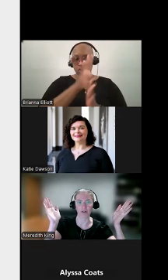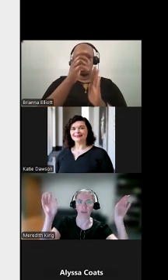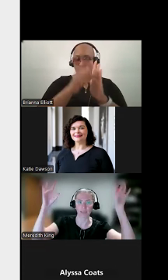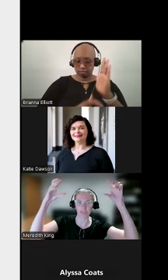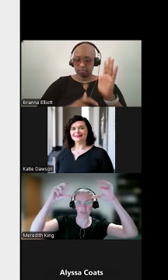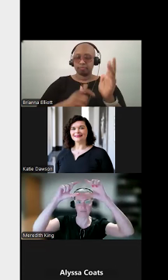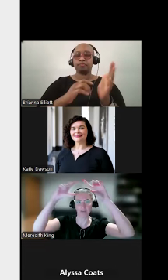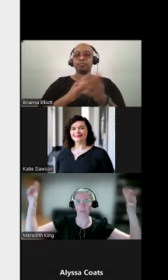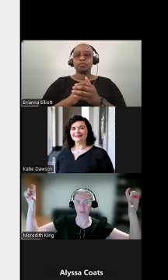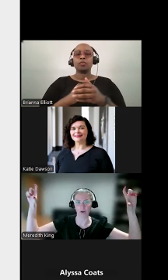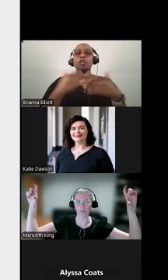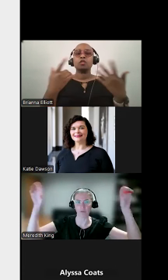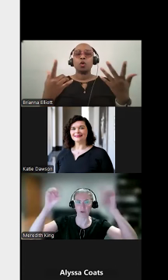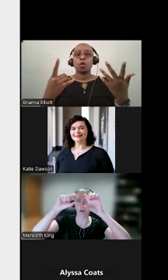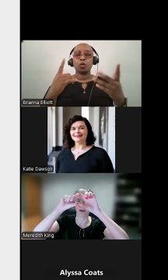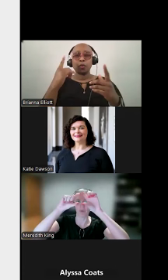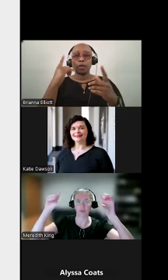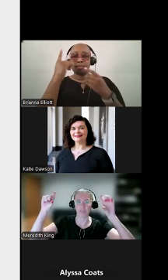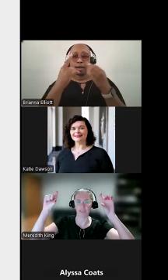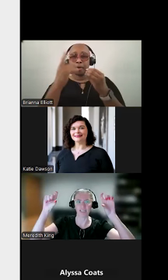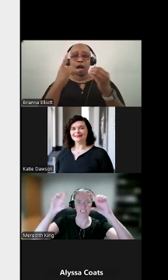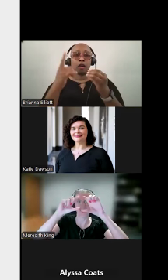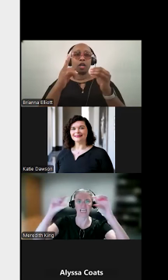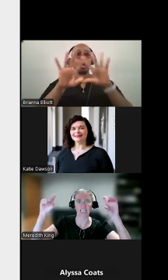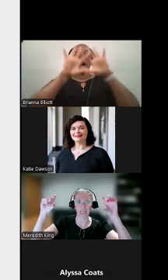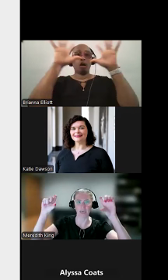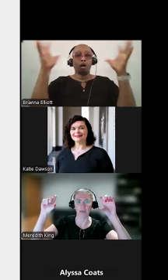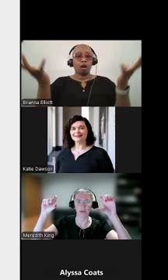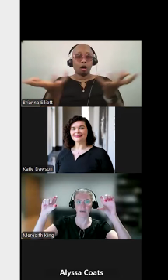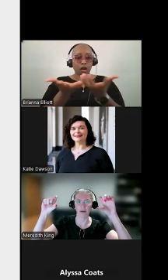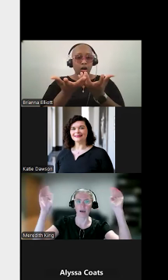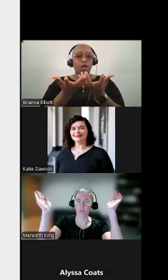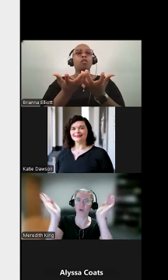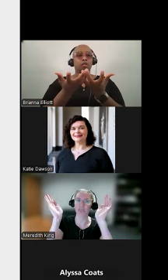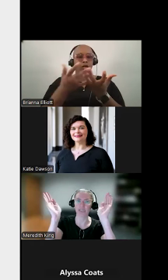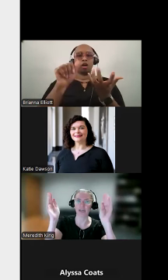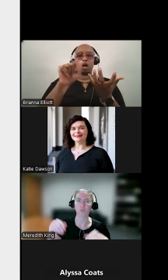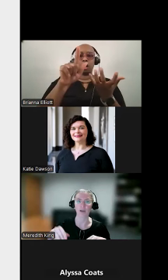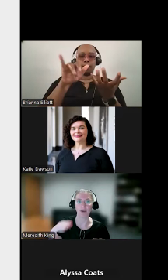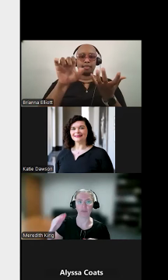right? Alyssa gave us a big overview. I'm going to give us like a slightly uh more detailed one about